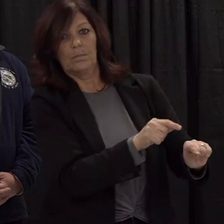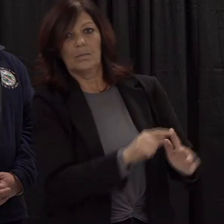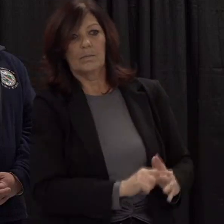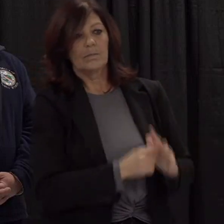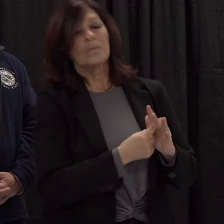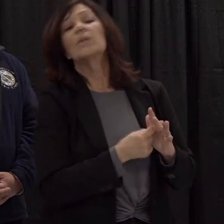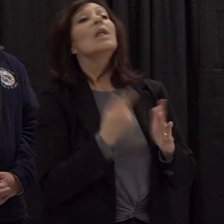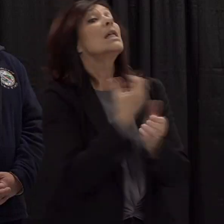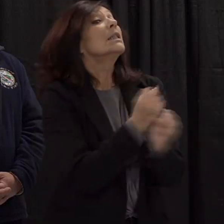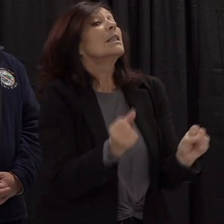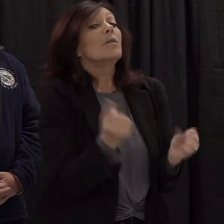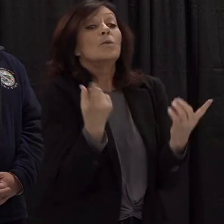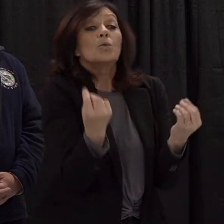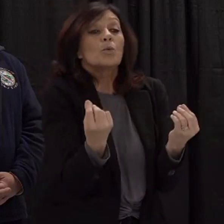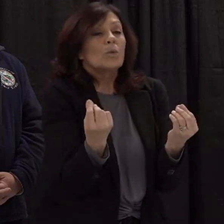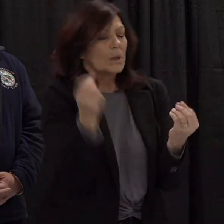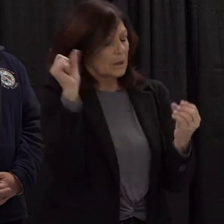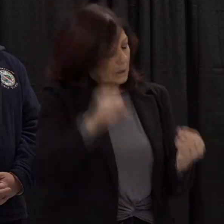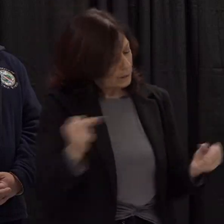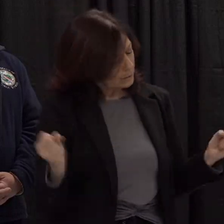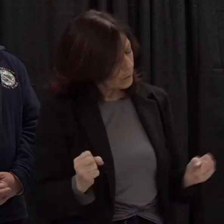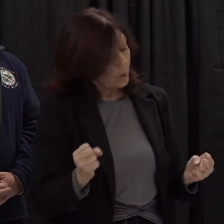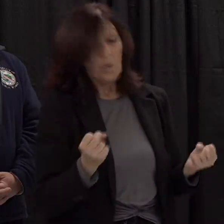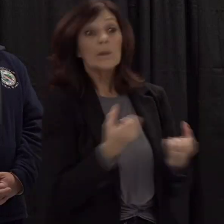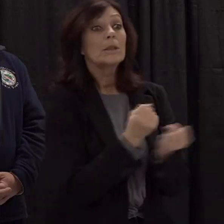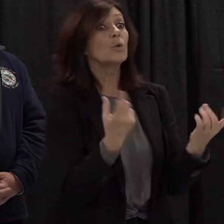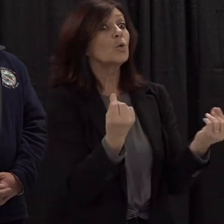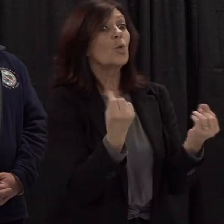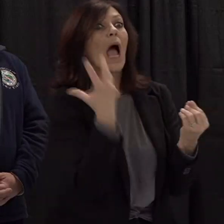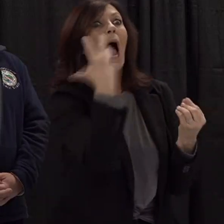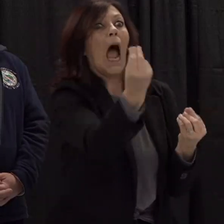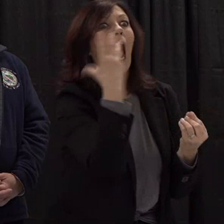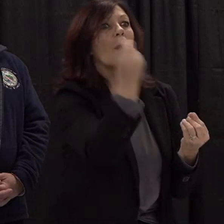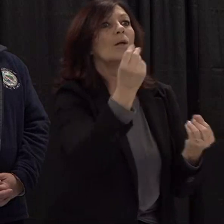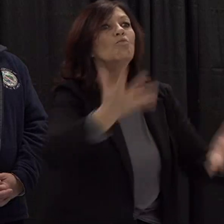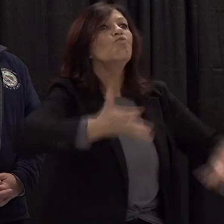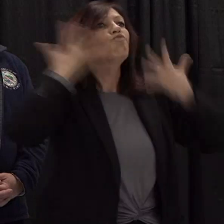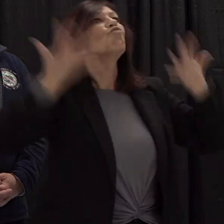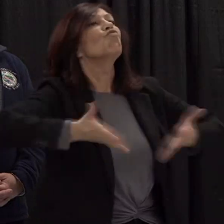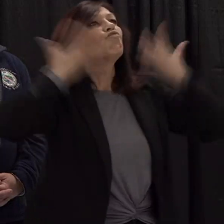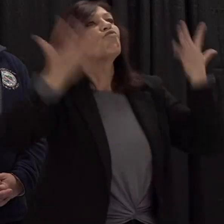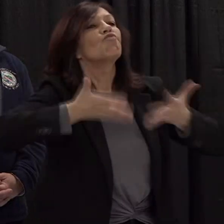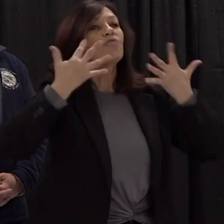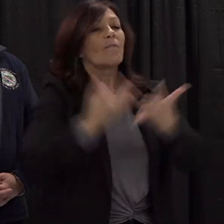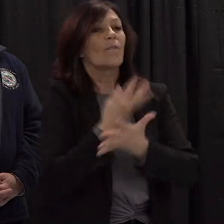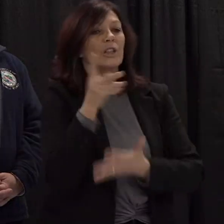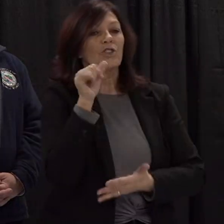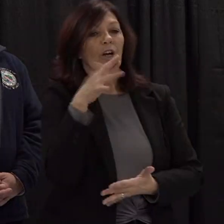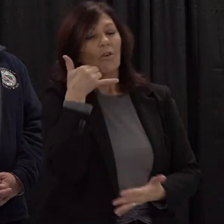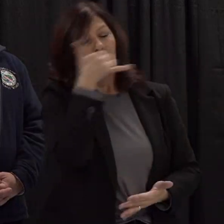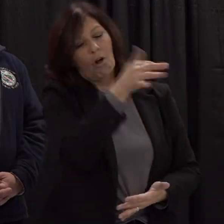So the safest thing to do, even though it's cold, is go outside, get fresh air and call 911.